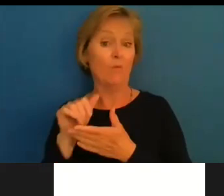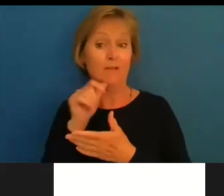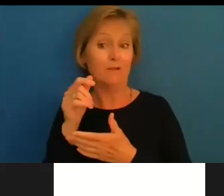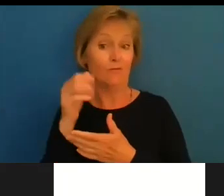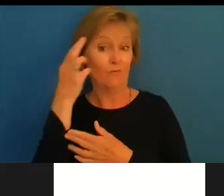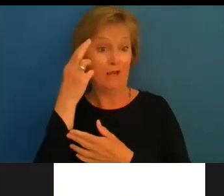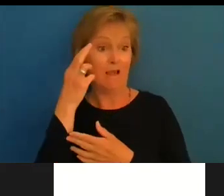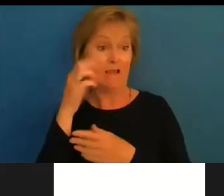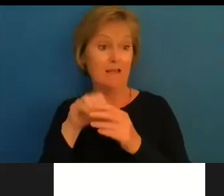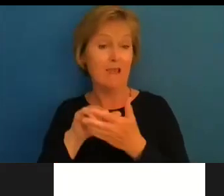in the procedure.